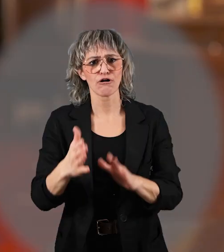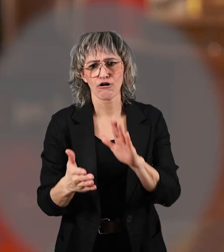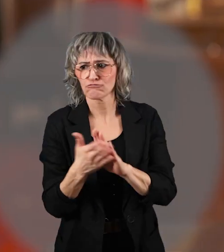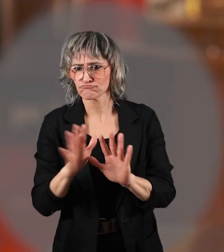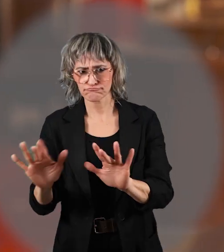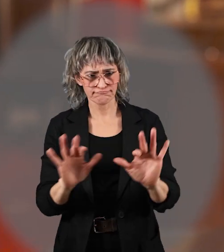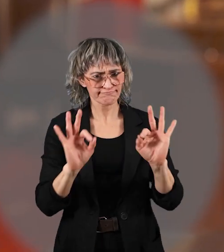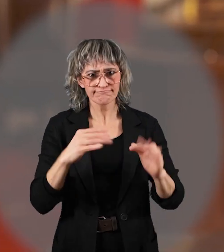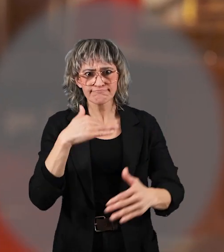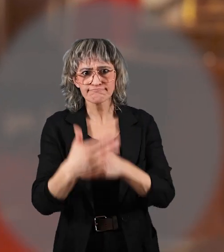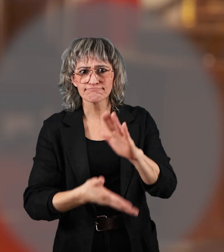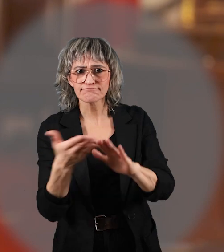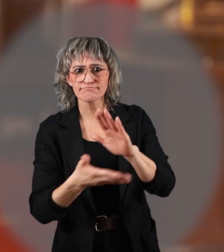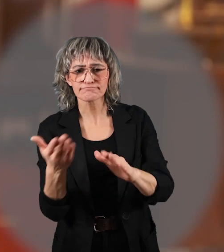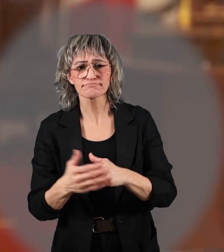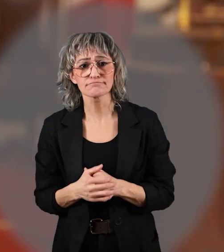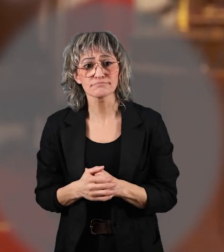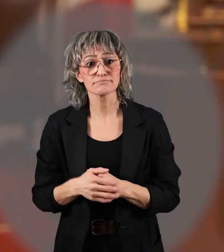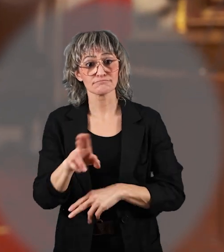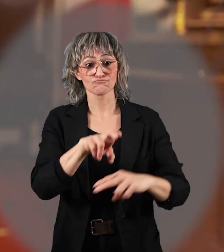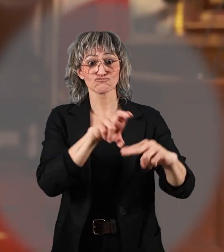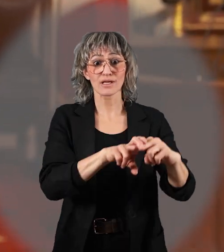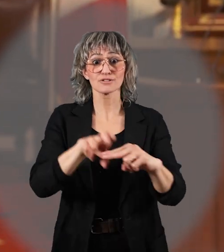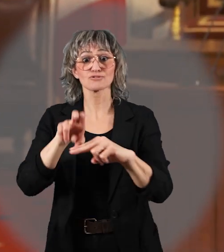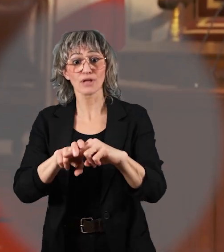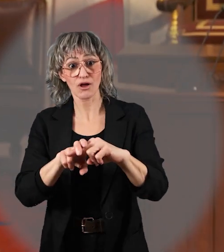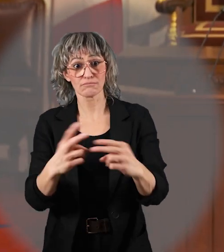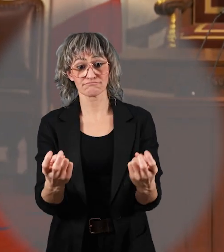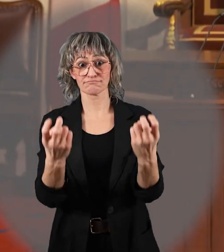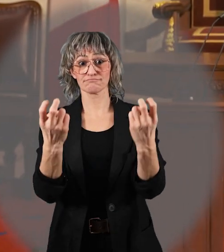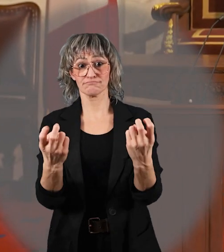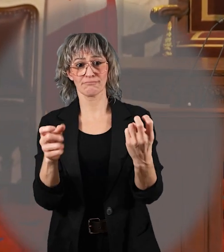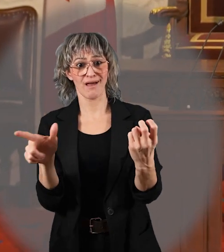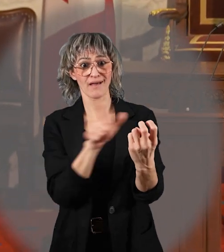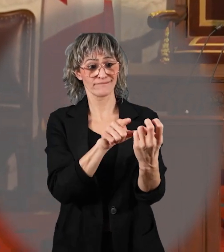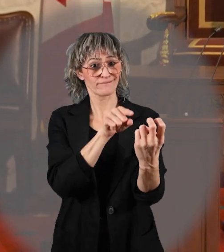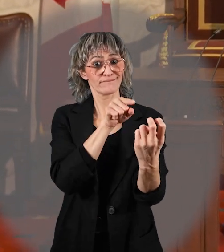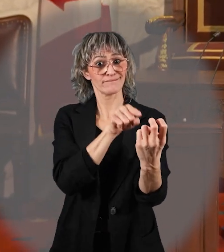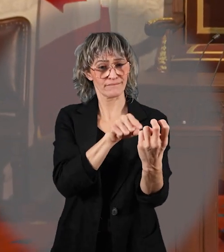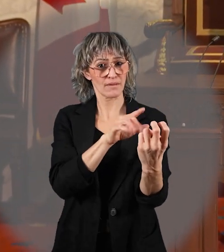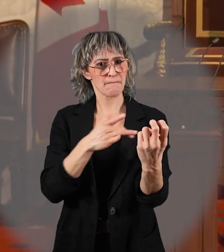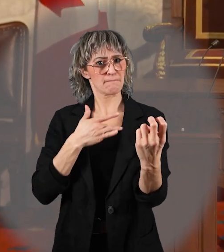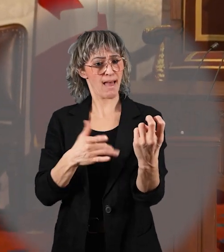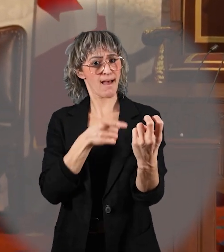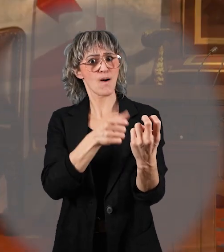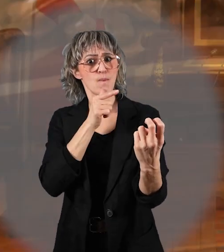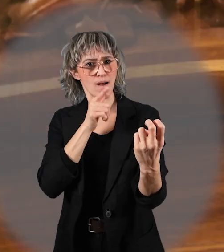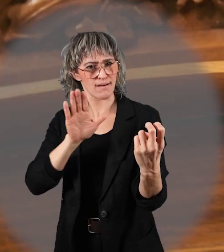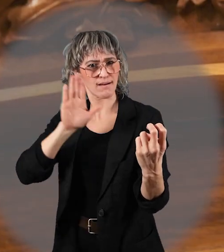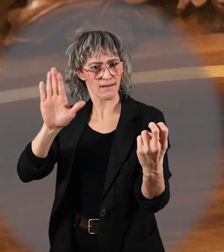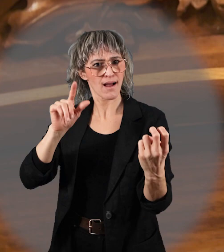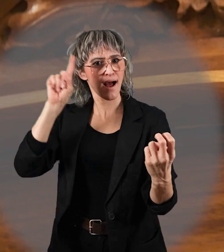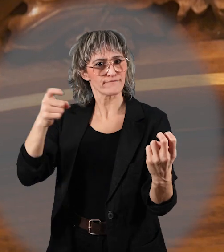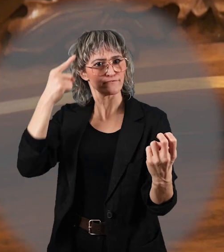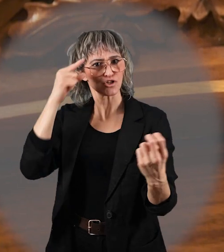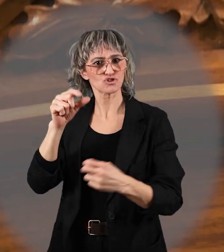There are also three prominent chairs. The one in the middle is for the Speaker of the Senate,